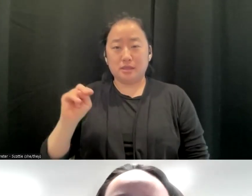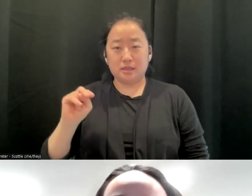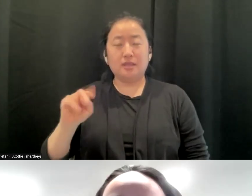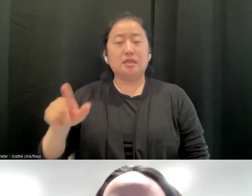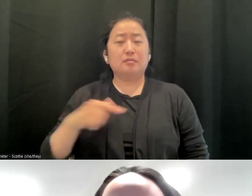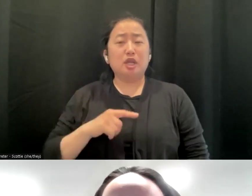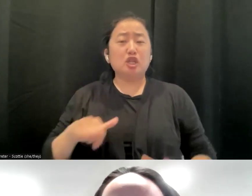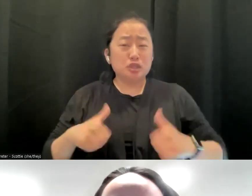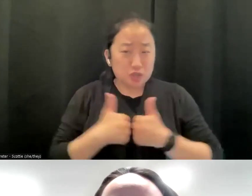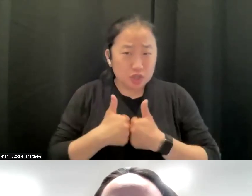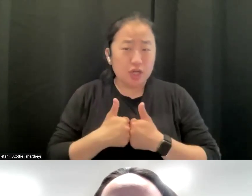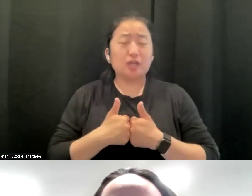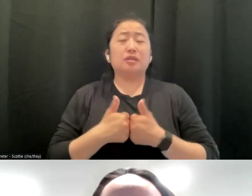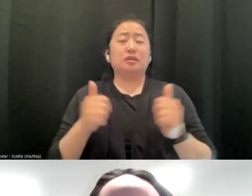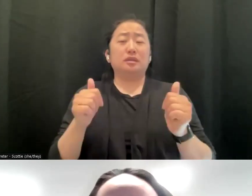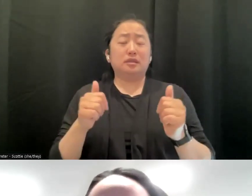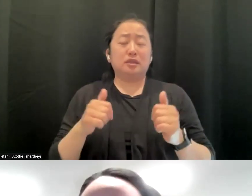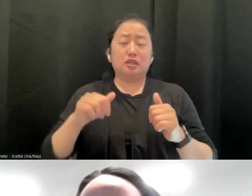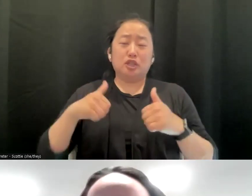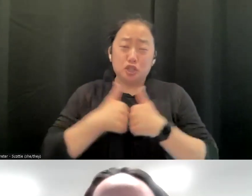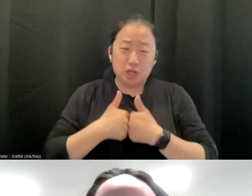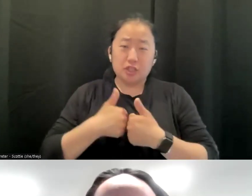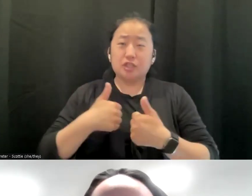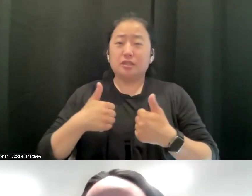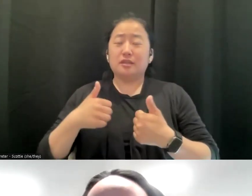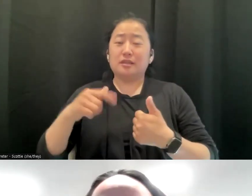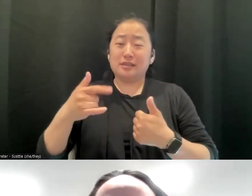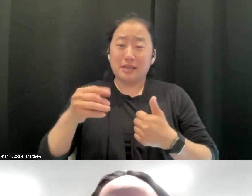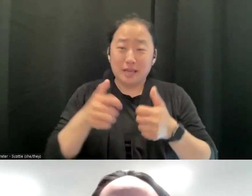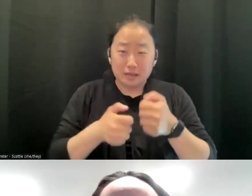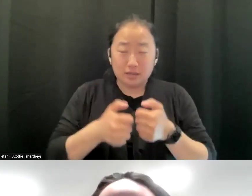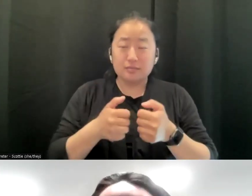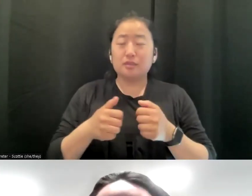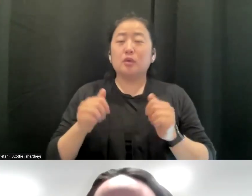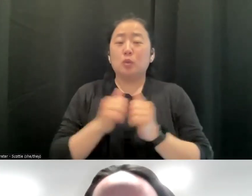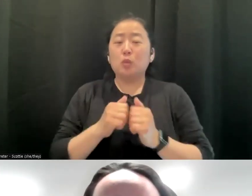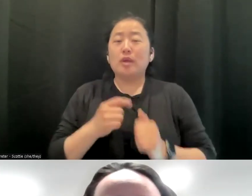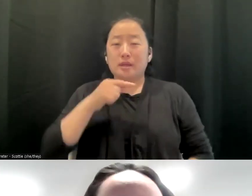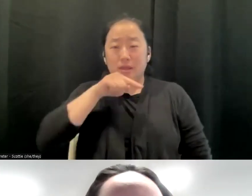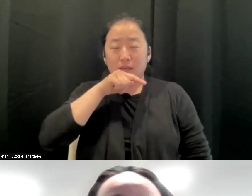So he uses his mouth to use the controller, along with an adaptive video game controller.